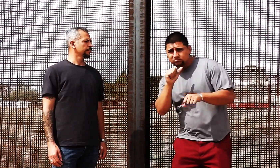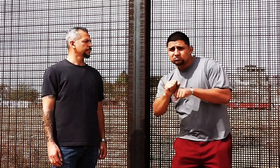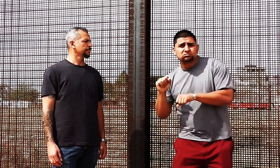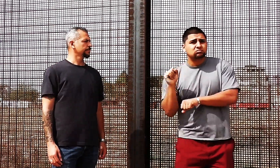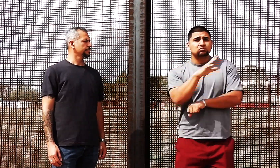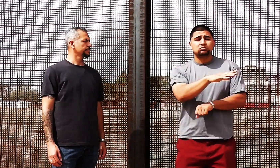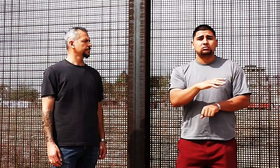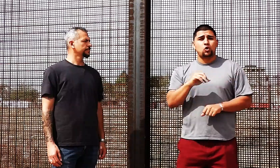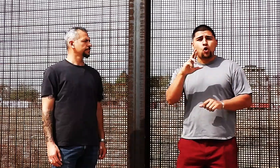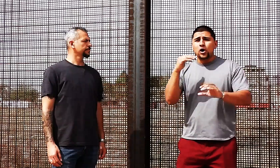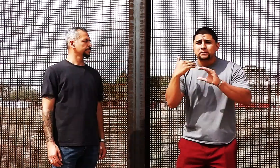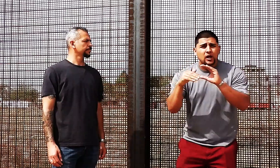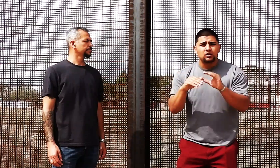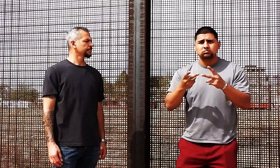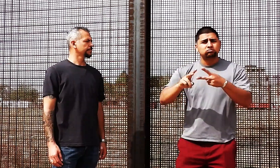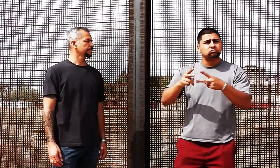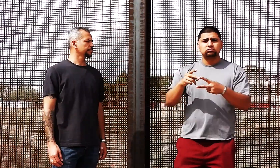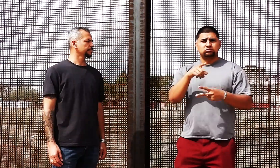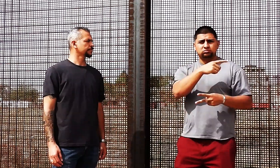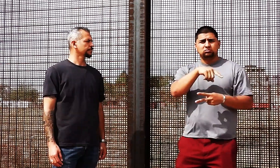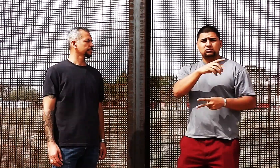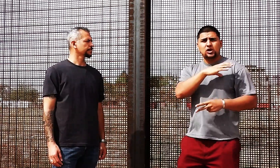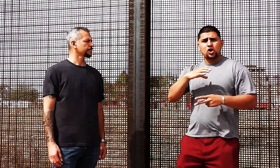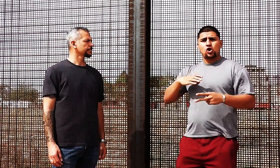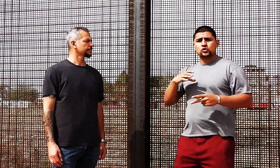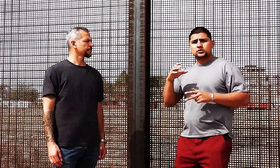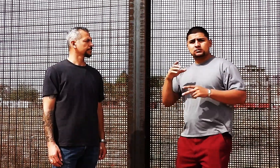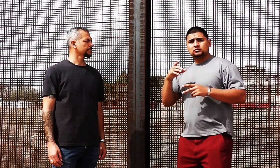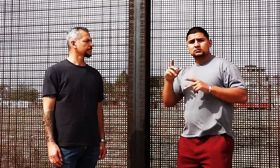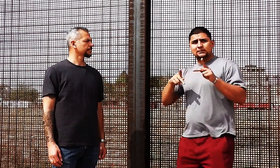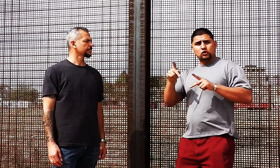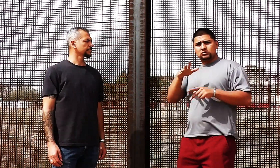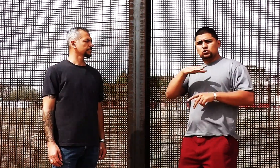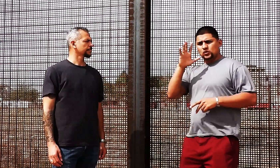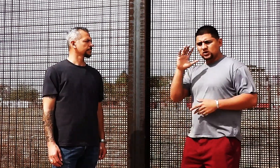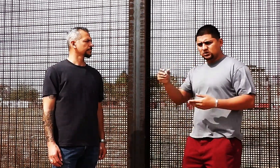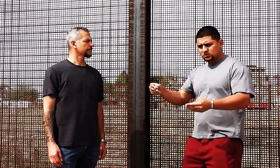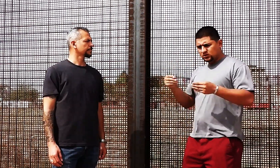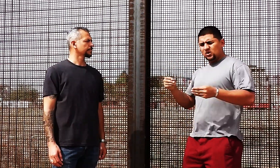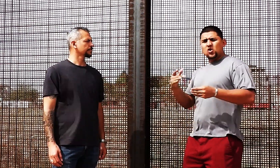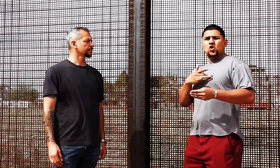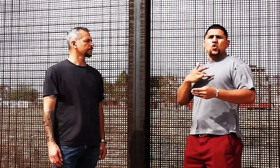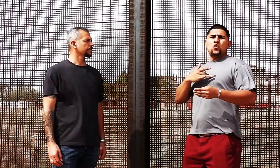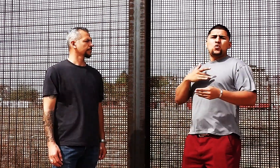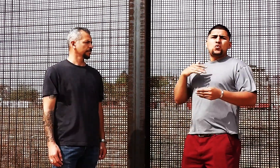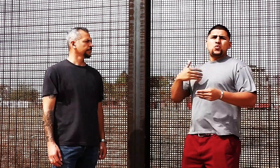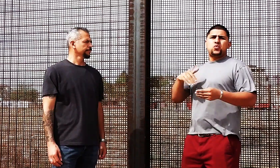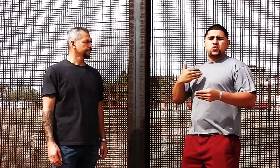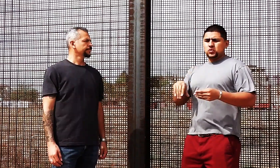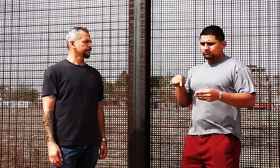Mail them. Or email them. Either way. Congress people will get touched while reading your stories.